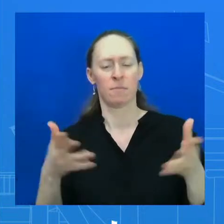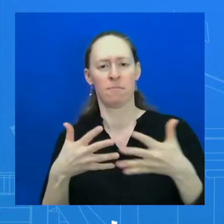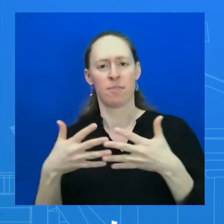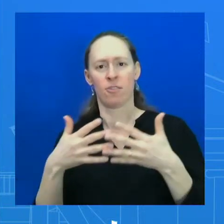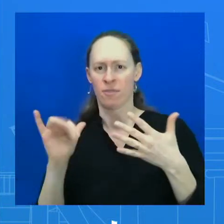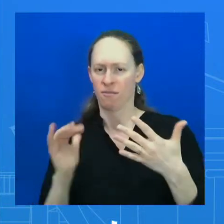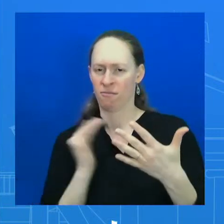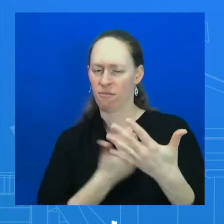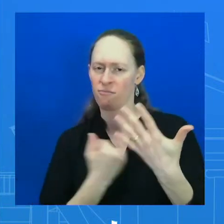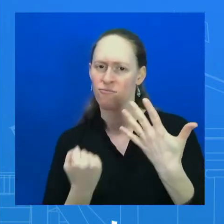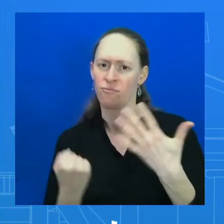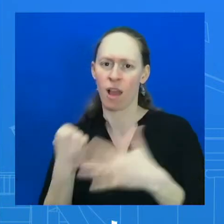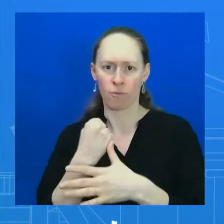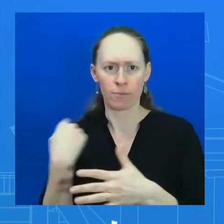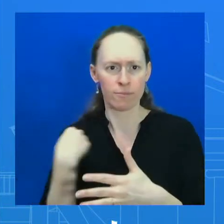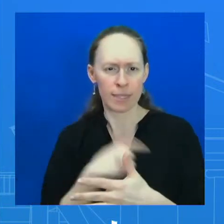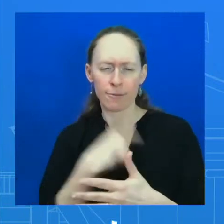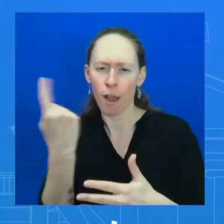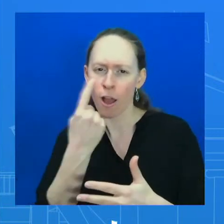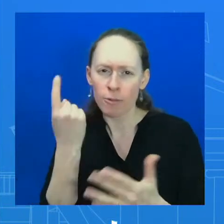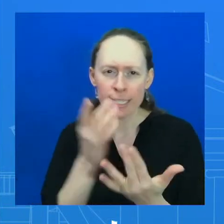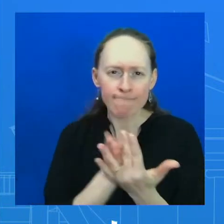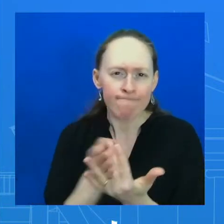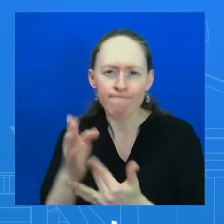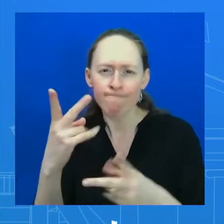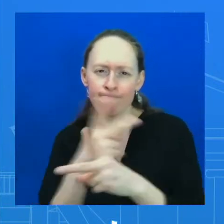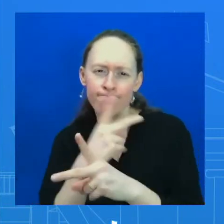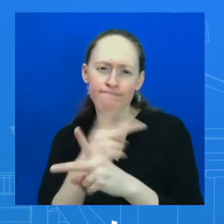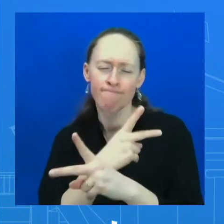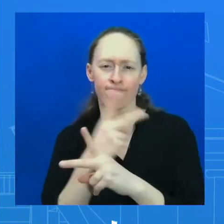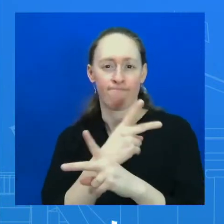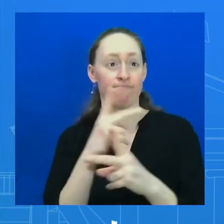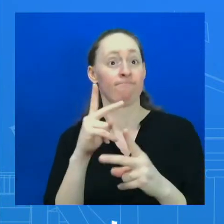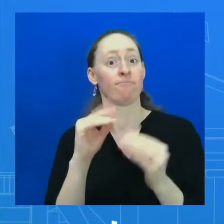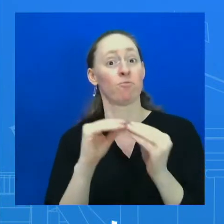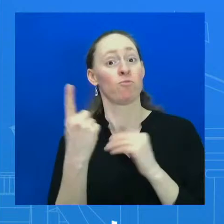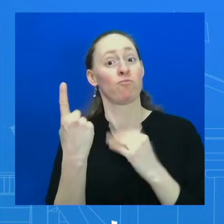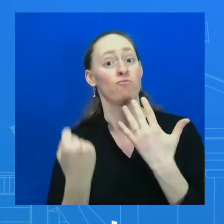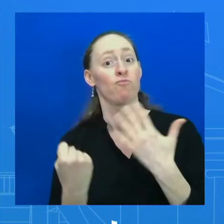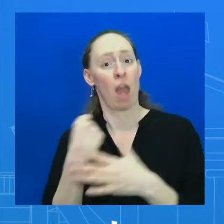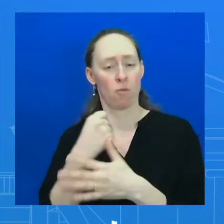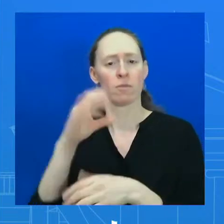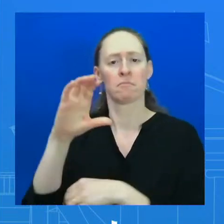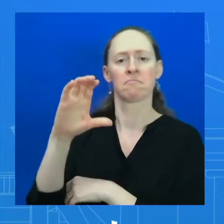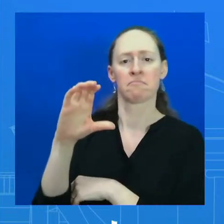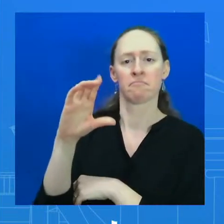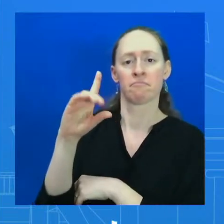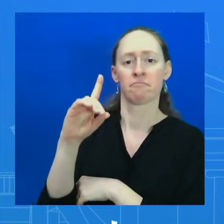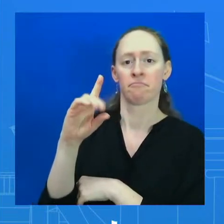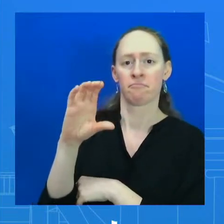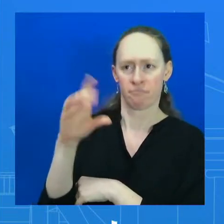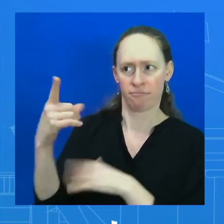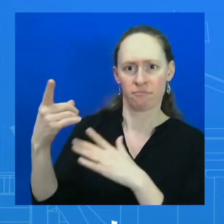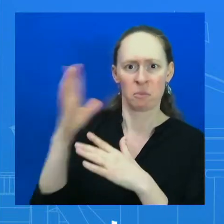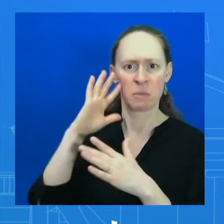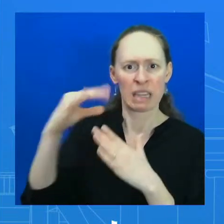That is the number-one thing here. And CDC is -- is been working with rele- -- relevant agencies to make sure that we --